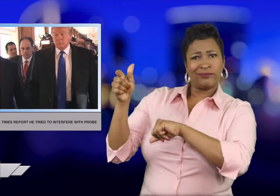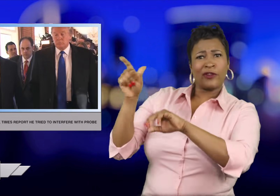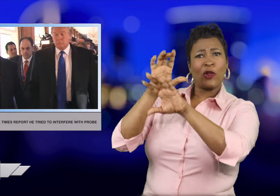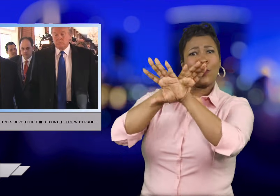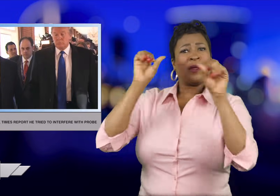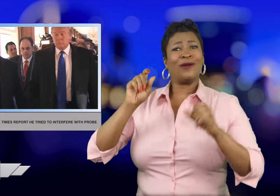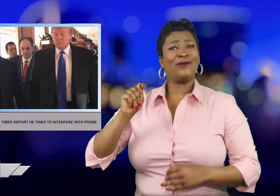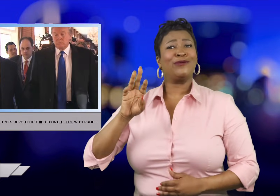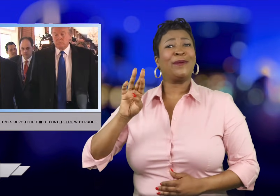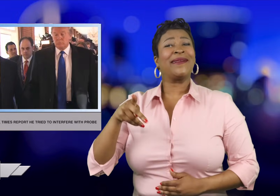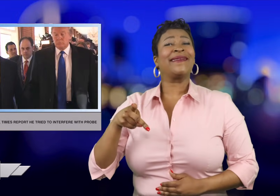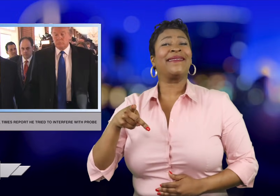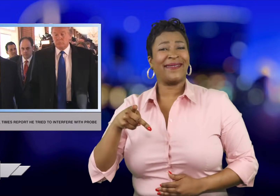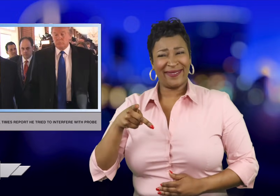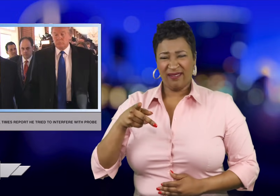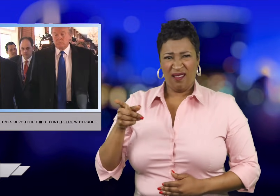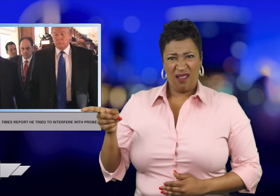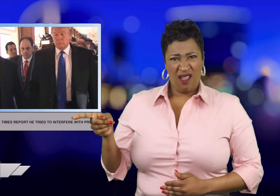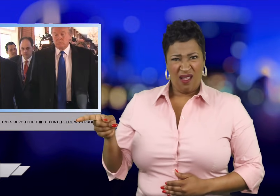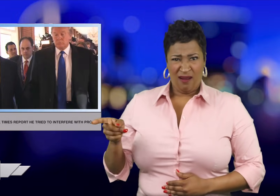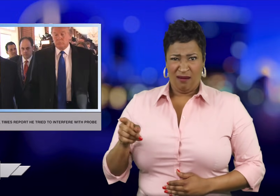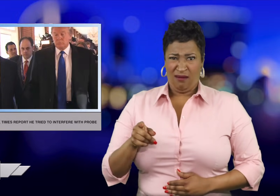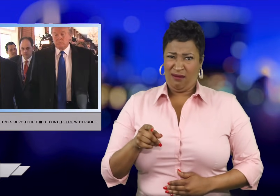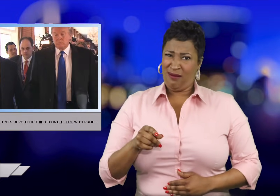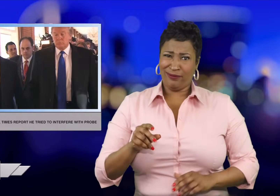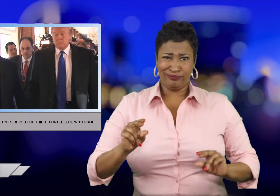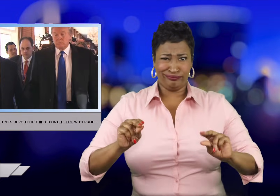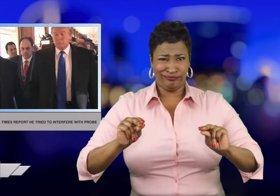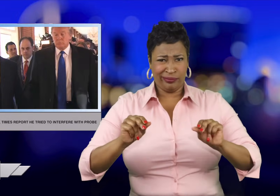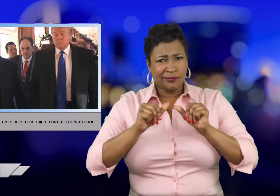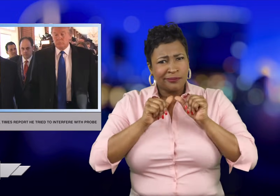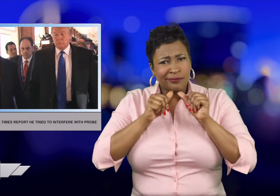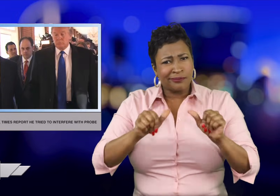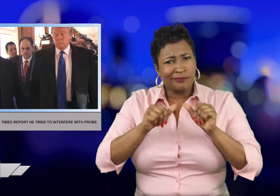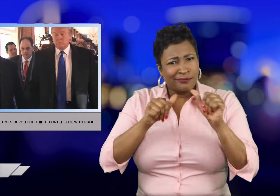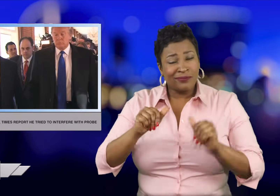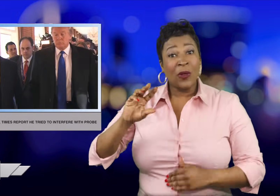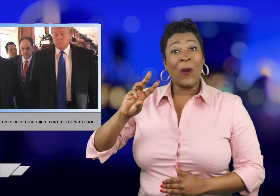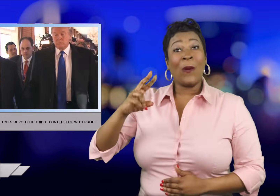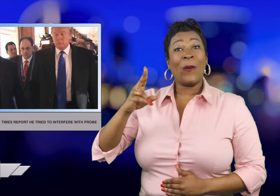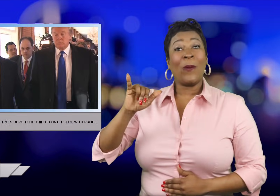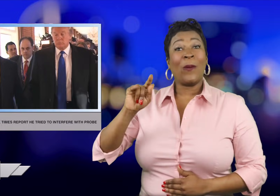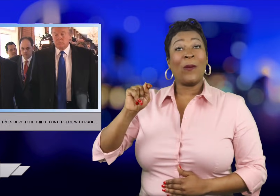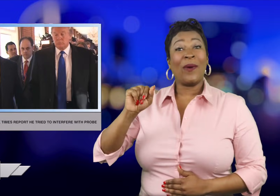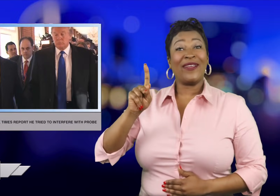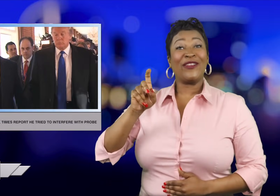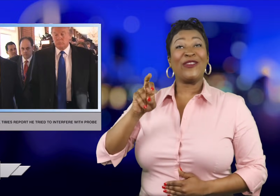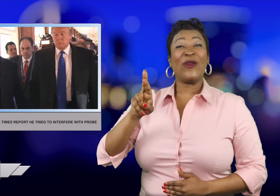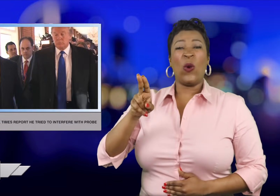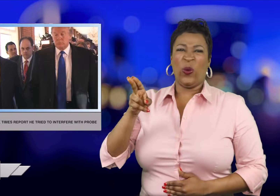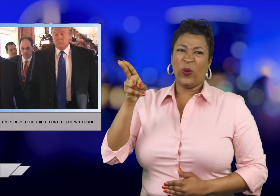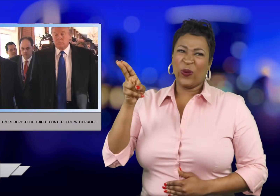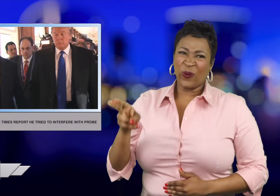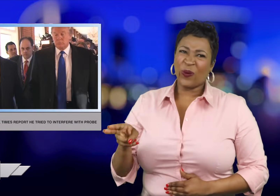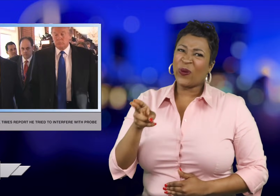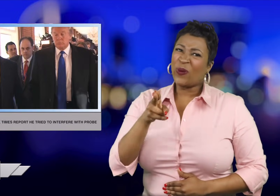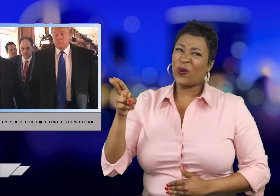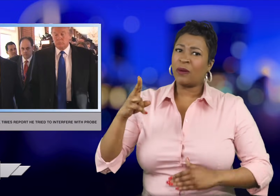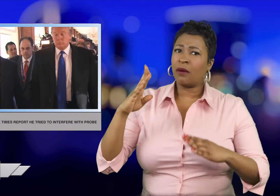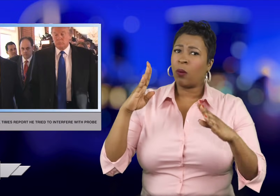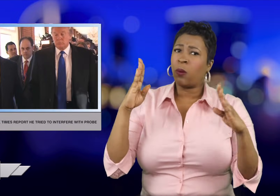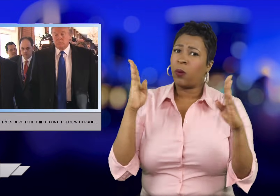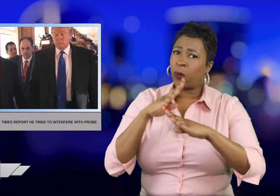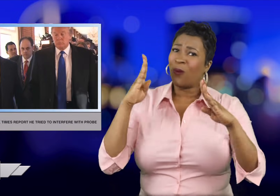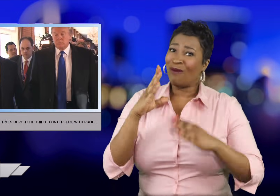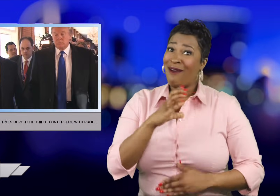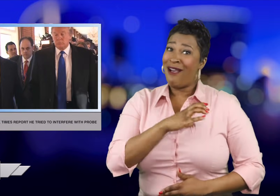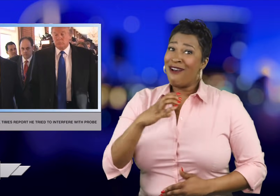It's an allegation the President is denying and one that could put Whitaker in hot water